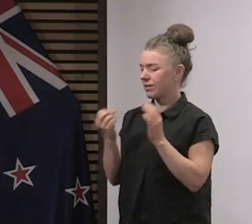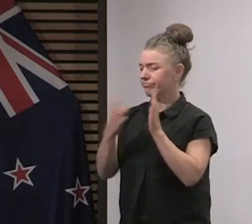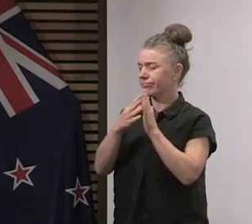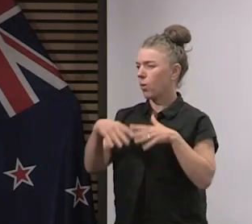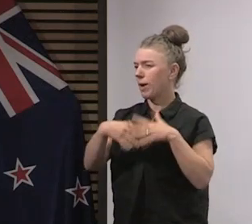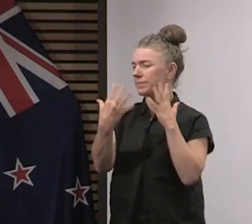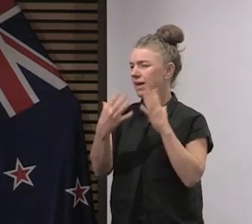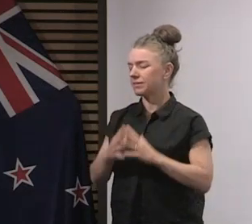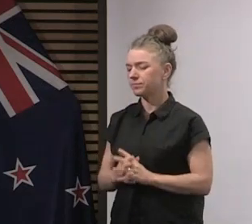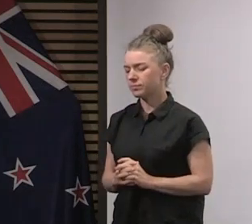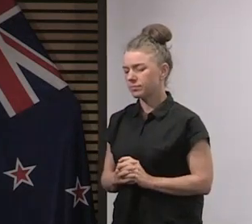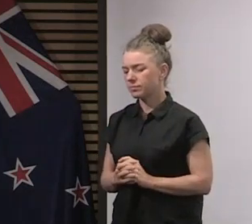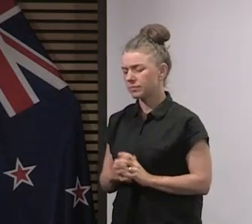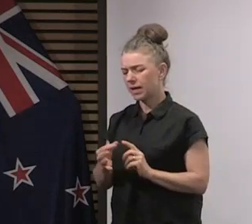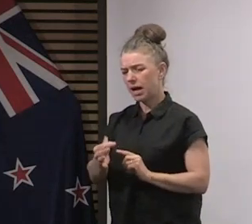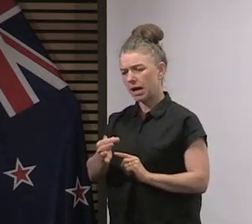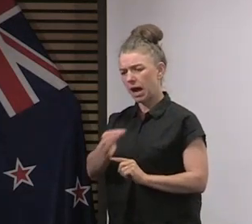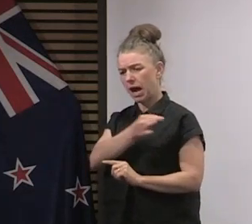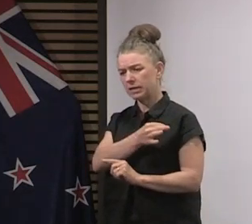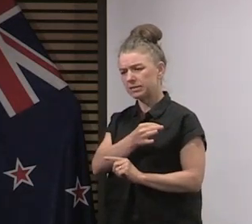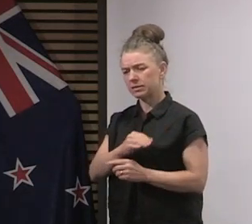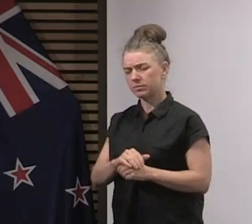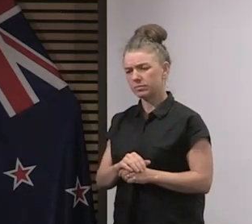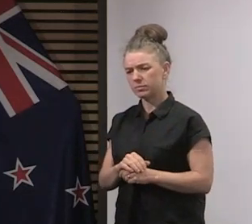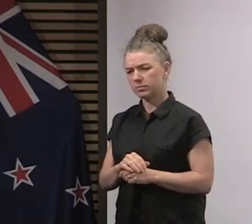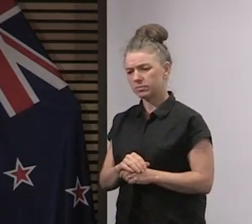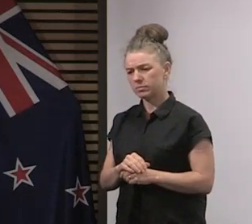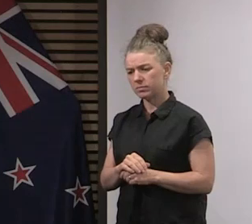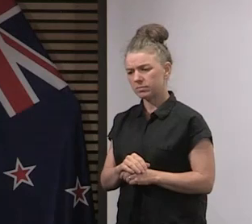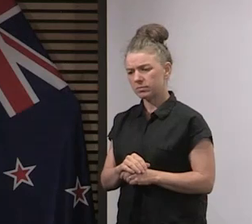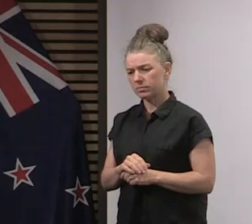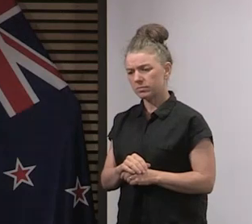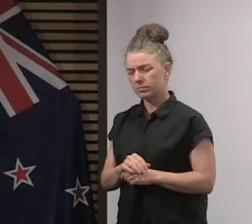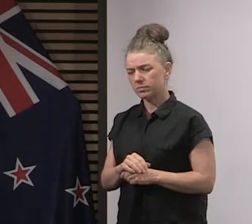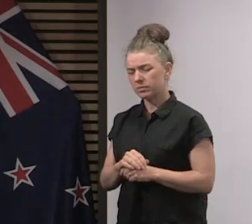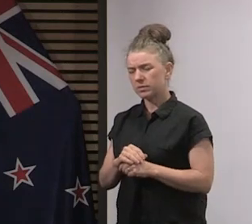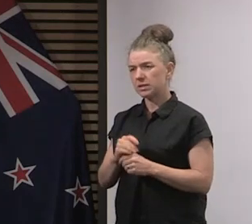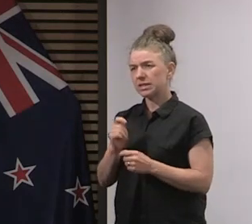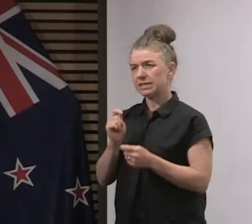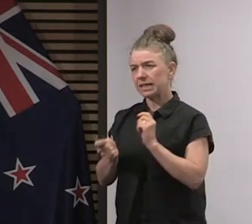located across New Zealand? We don't have that information but we are intending to map that and will have it available on our